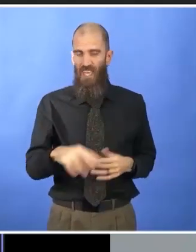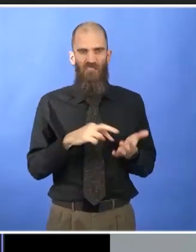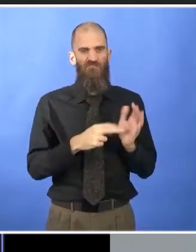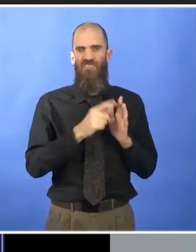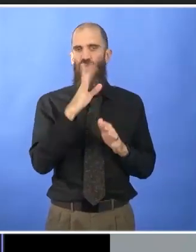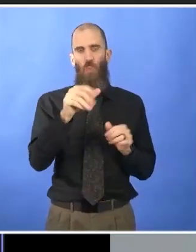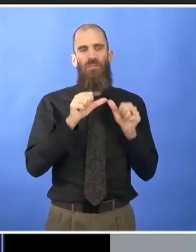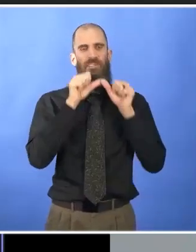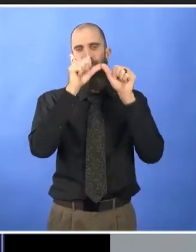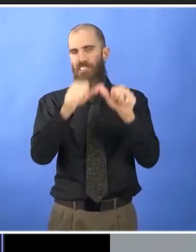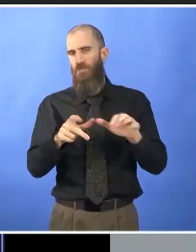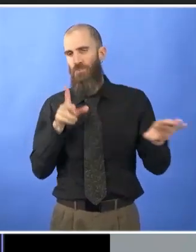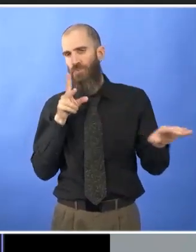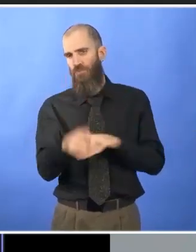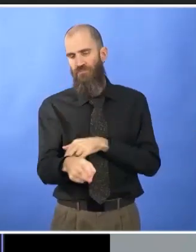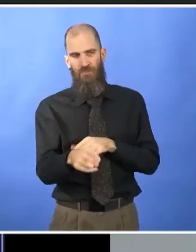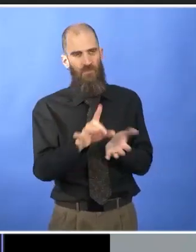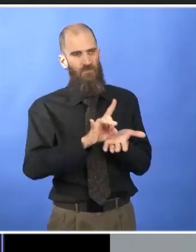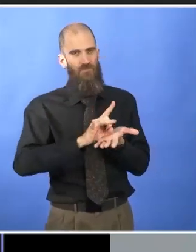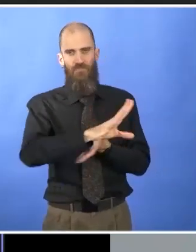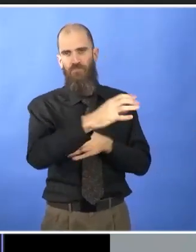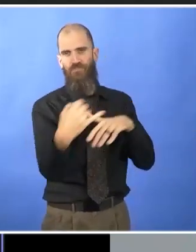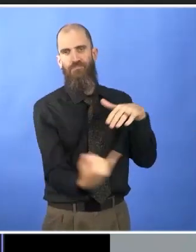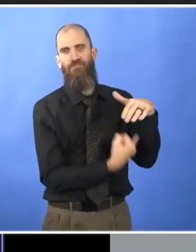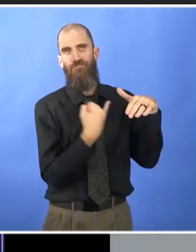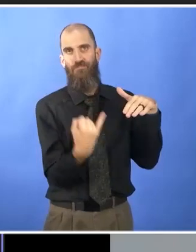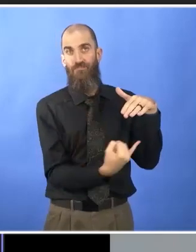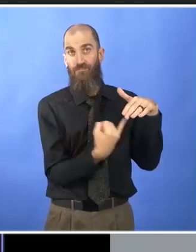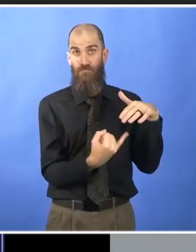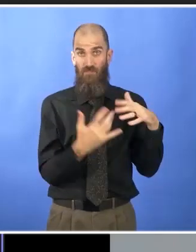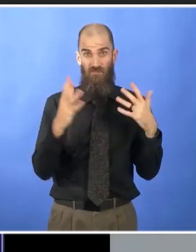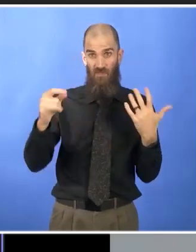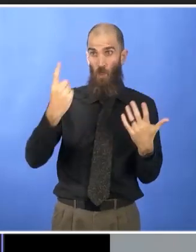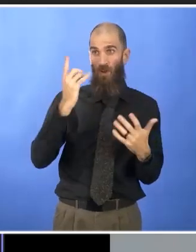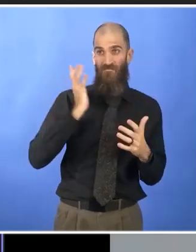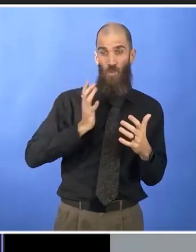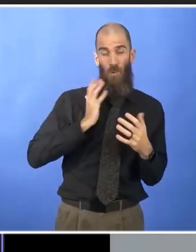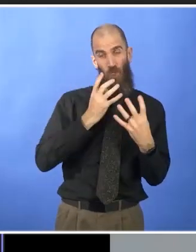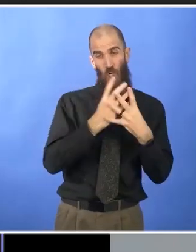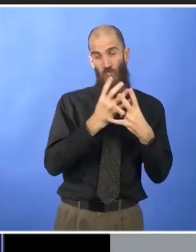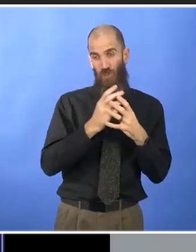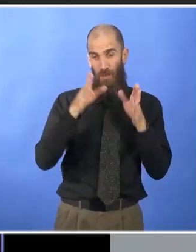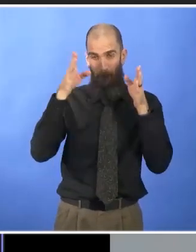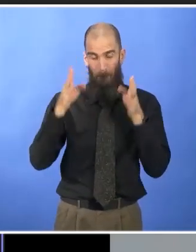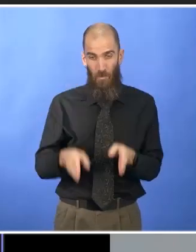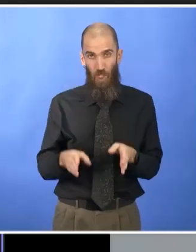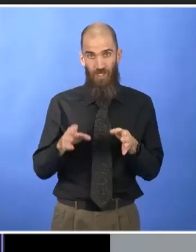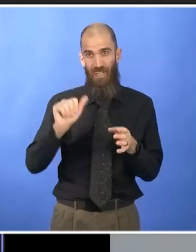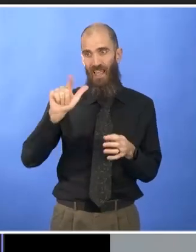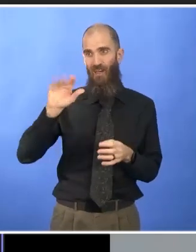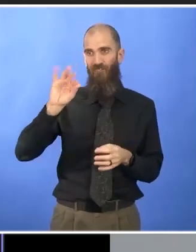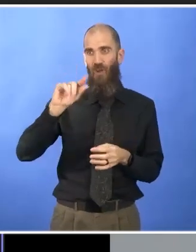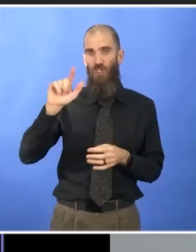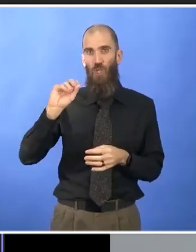THESE WILL CONTINUE TO EFFECTIVELY BE FORCED TO LIVE AS, ONE INCARCERATED INDIVIDUAL DESCRIBED IN THE RECORD, FORCED